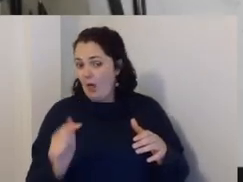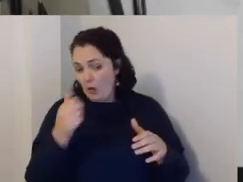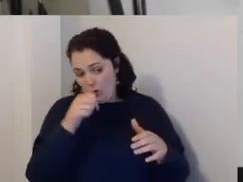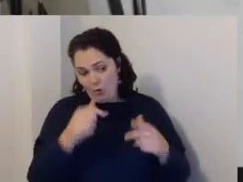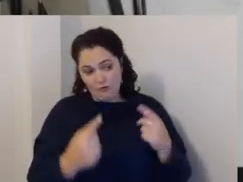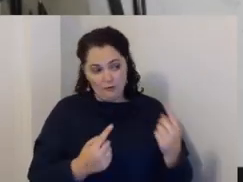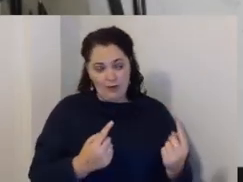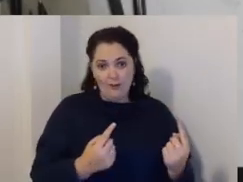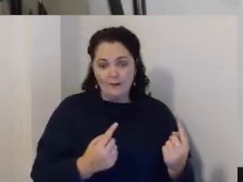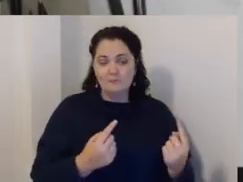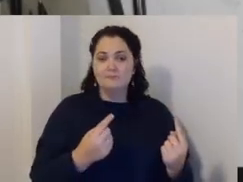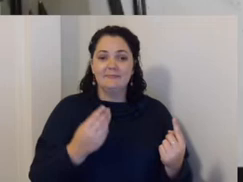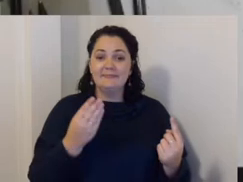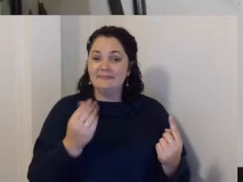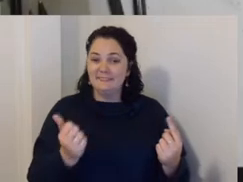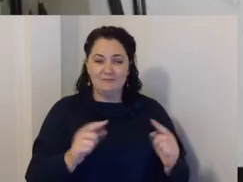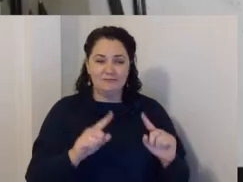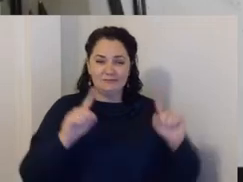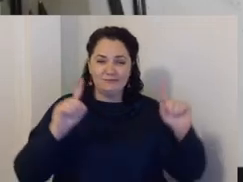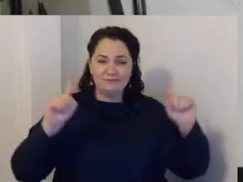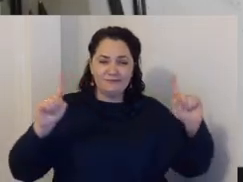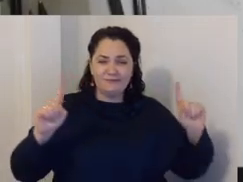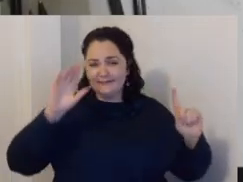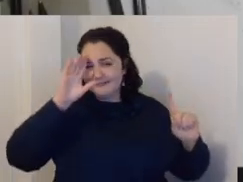were working the same country, some of them were working completely different countries, disparate